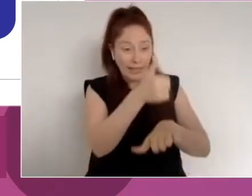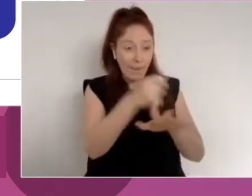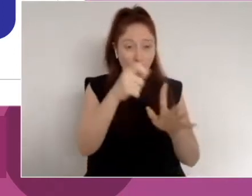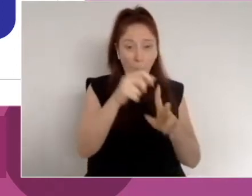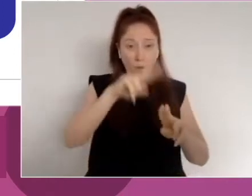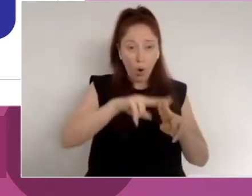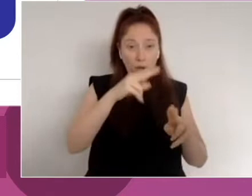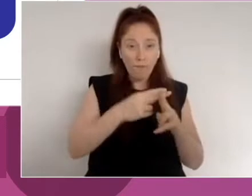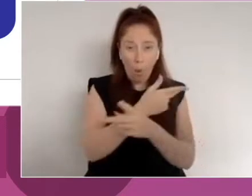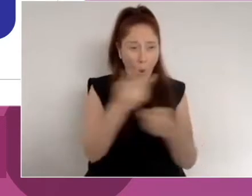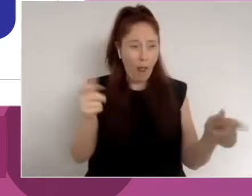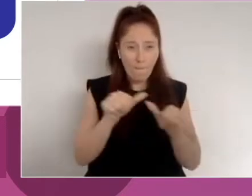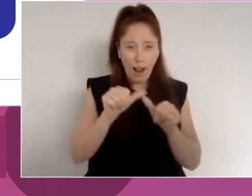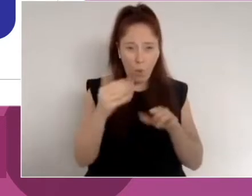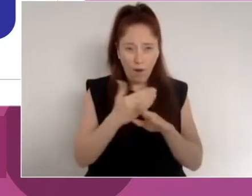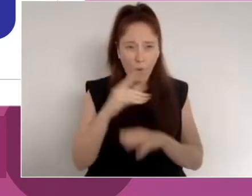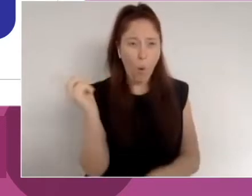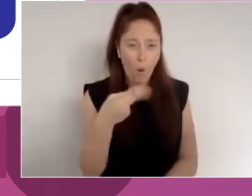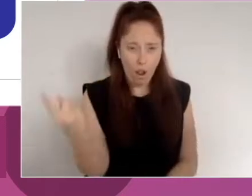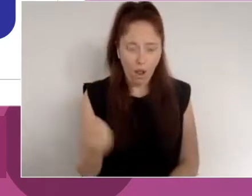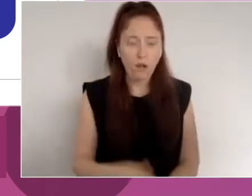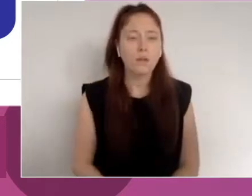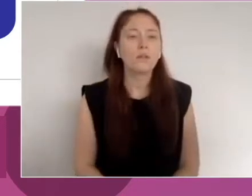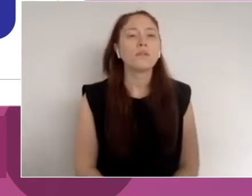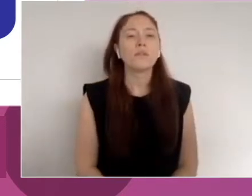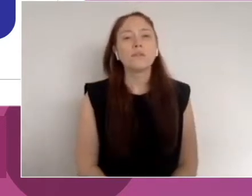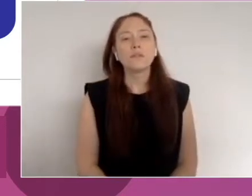Adrian and pick up on your point of the social determinant but it kind of fits in that place.